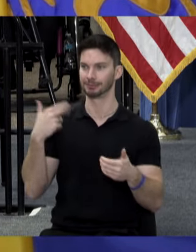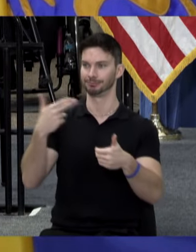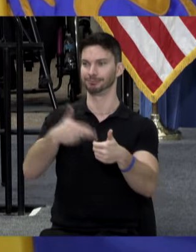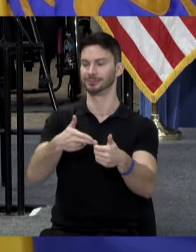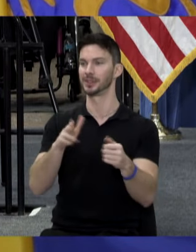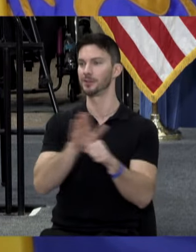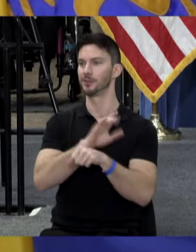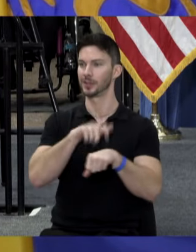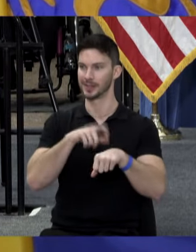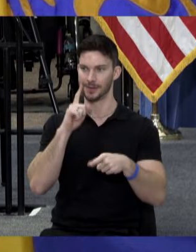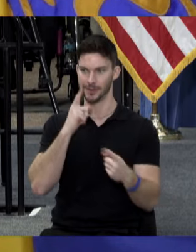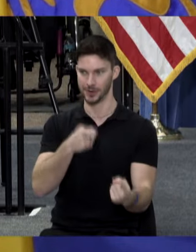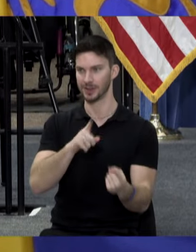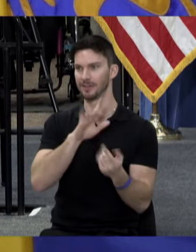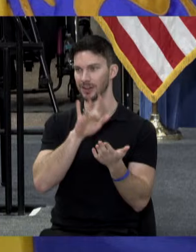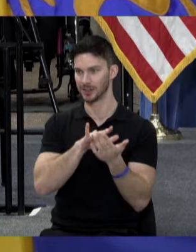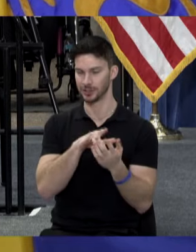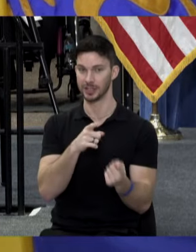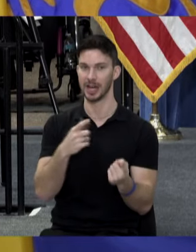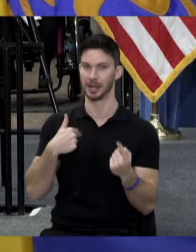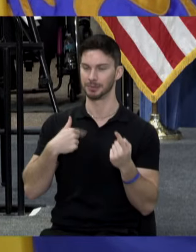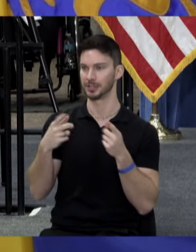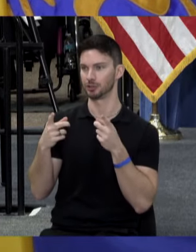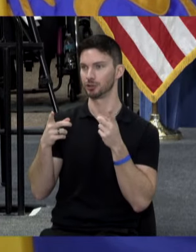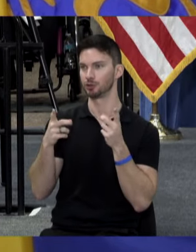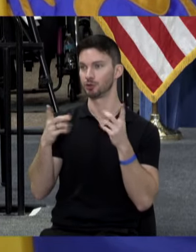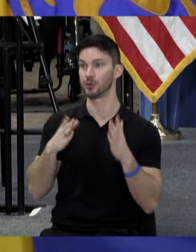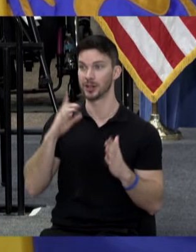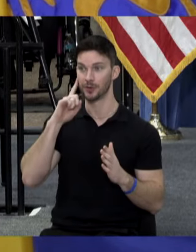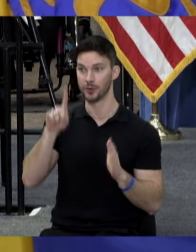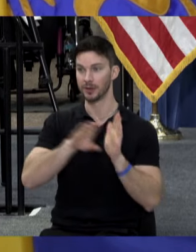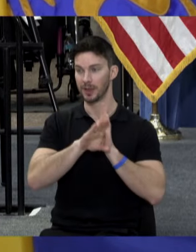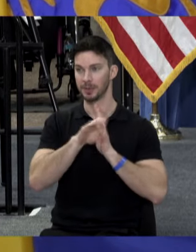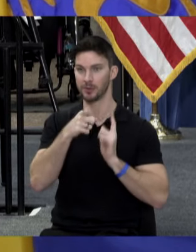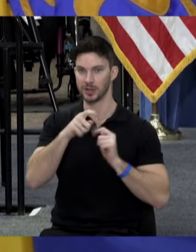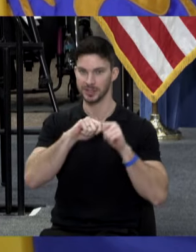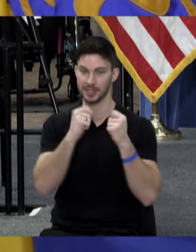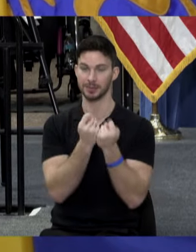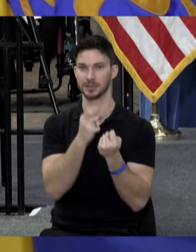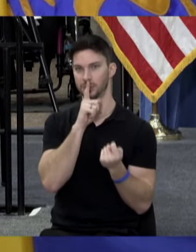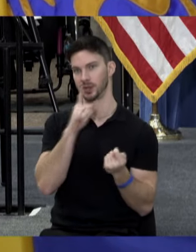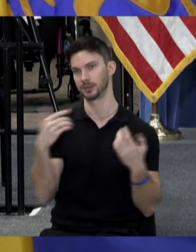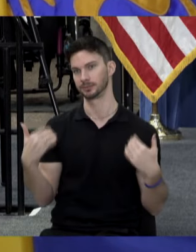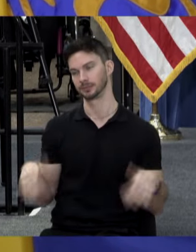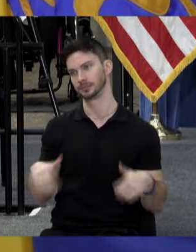development for their team. And it truly has been a life-changing experience, not only to